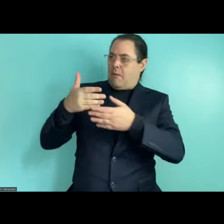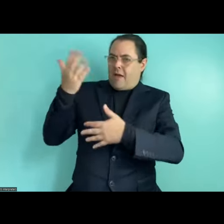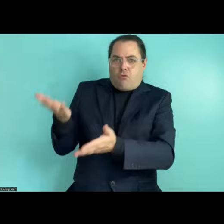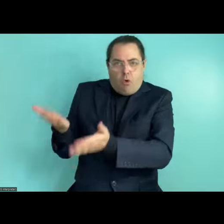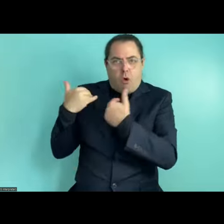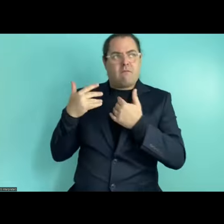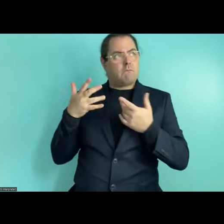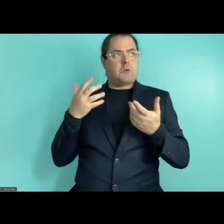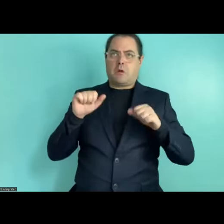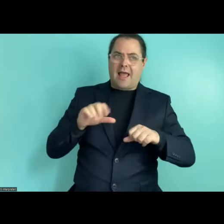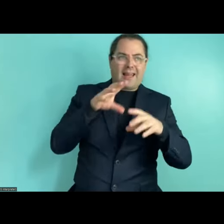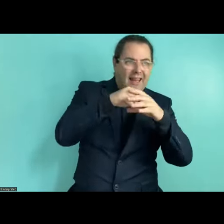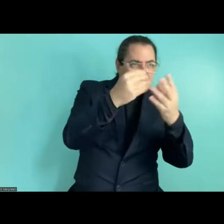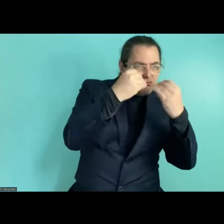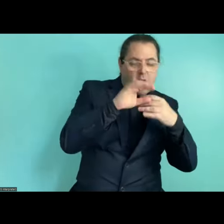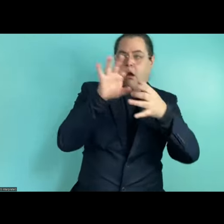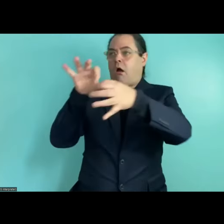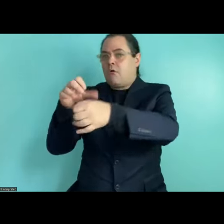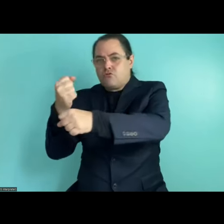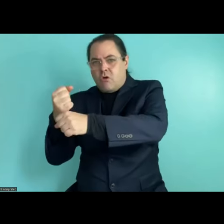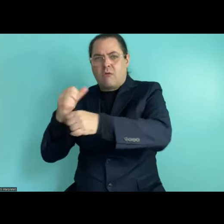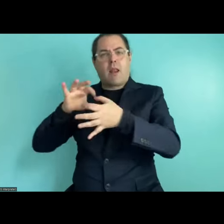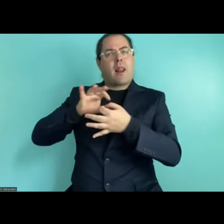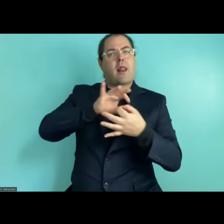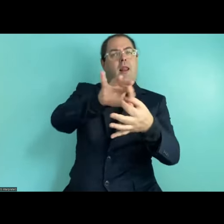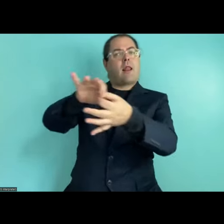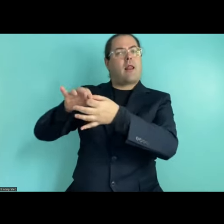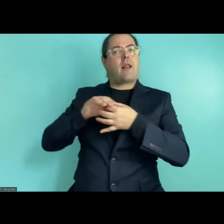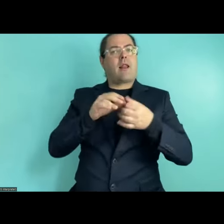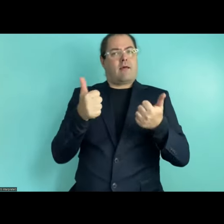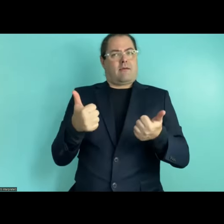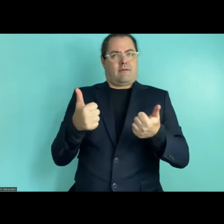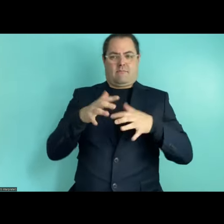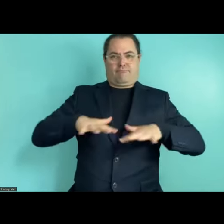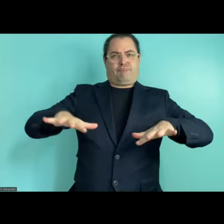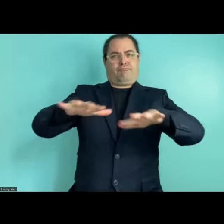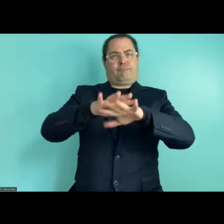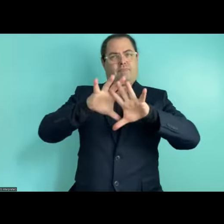15:47:34 It's, it's this particular model and the partnership I think has shown that